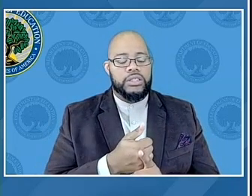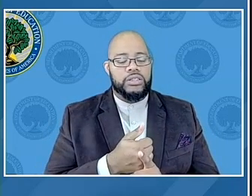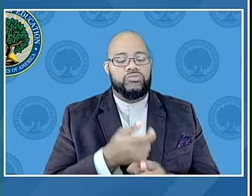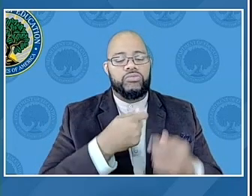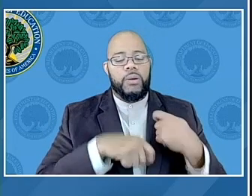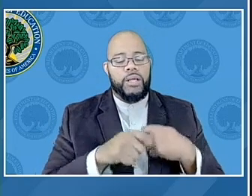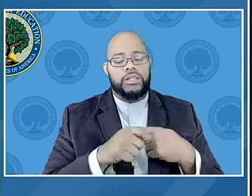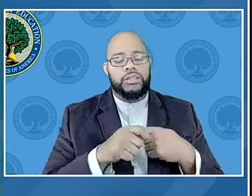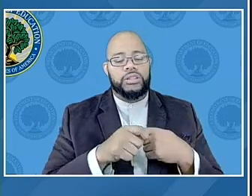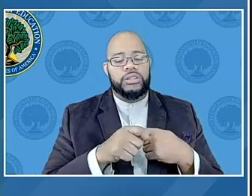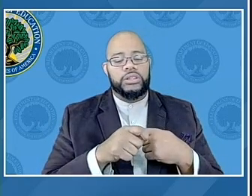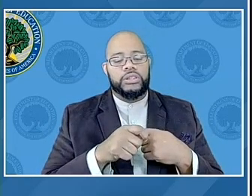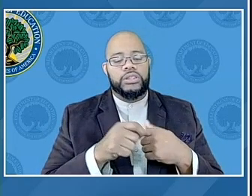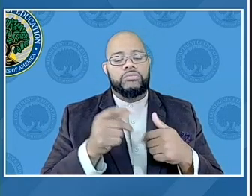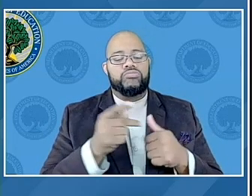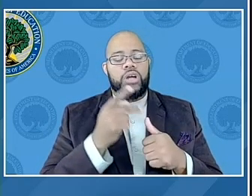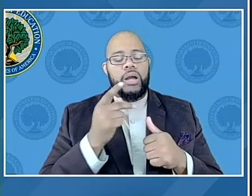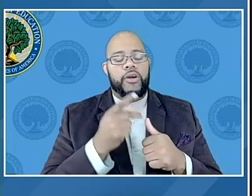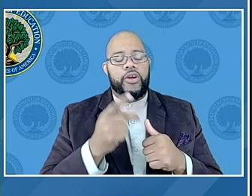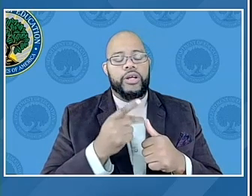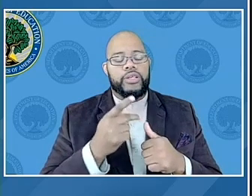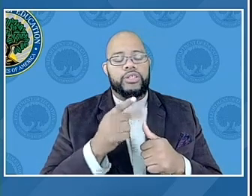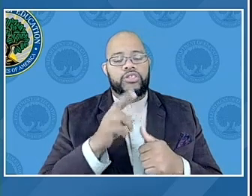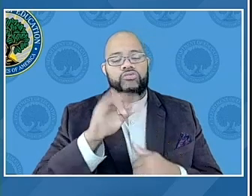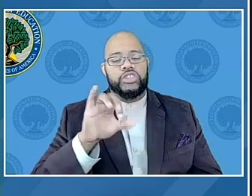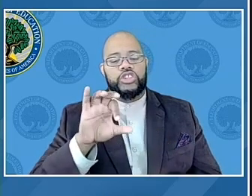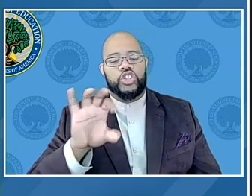primary, Richard, so, Jalil.